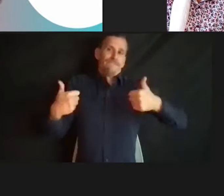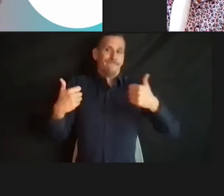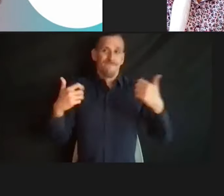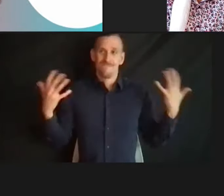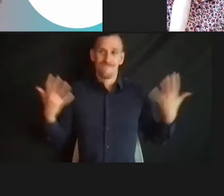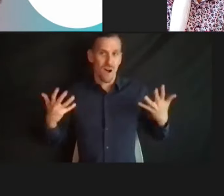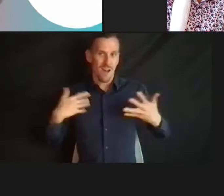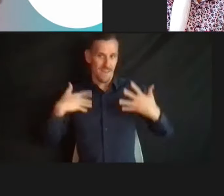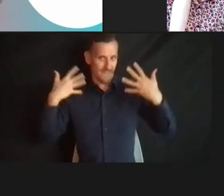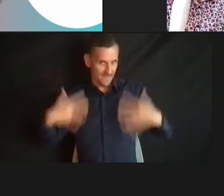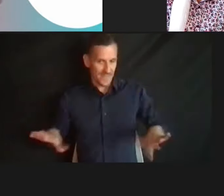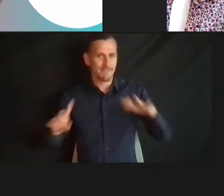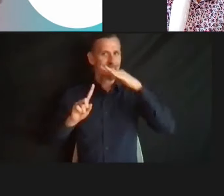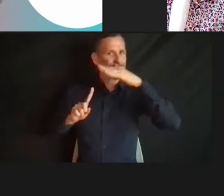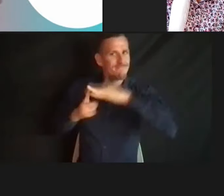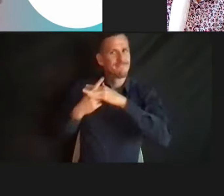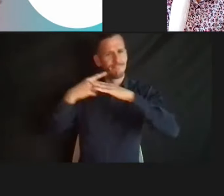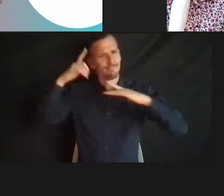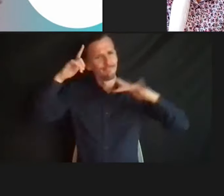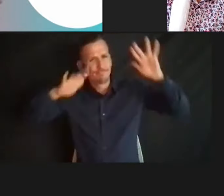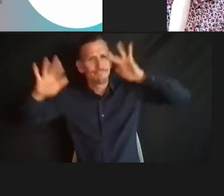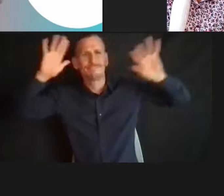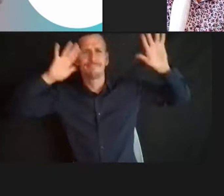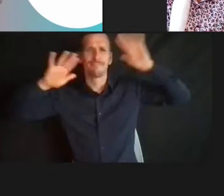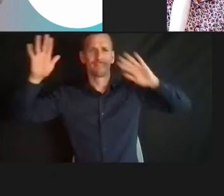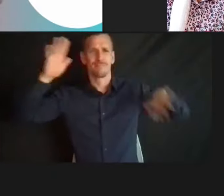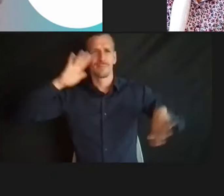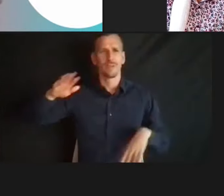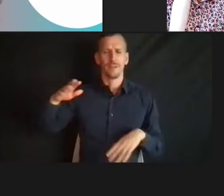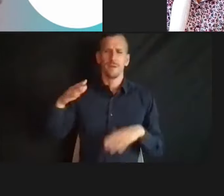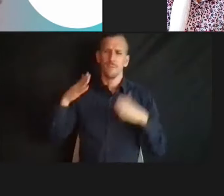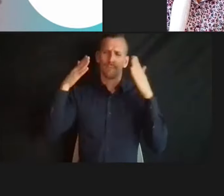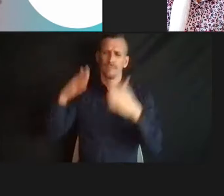Guinea-Bissau and Gambia are also Small Island States dealing with some of the